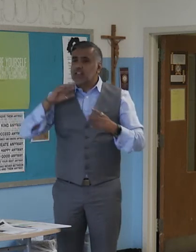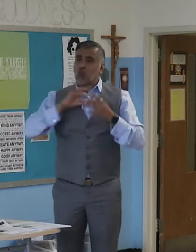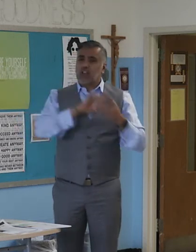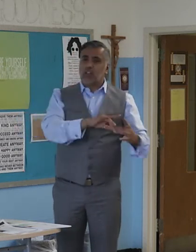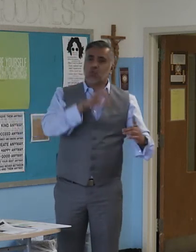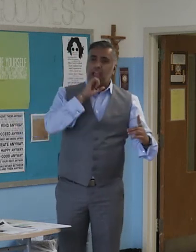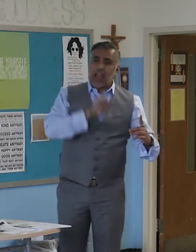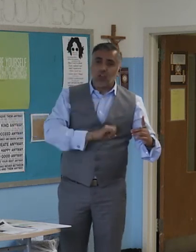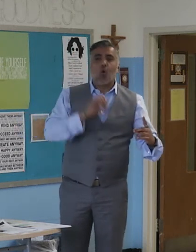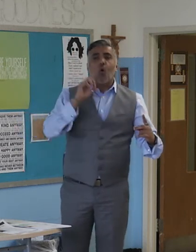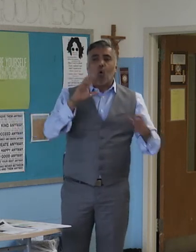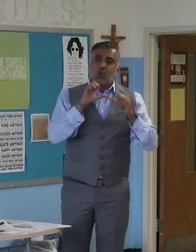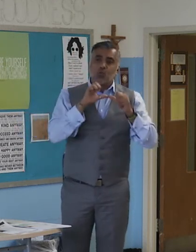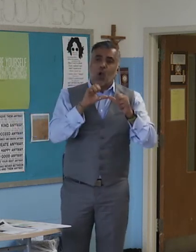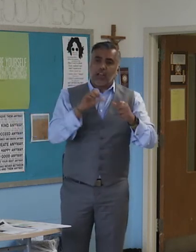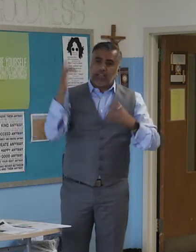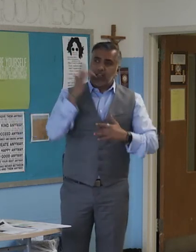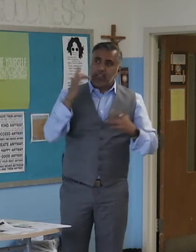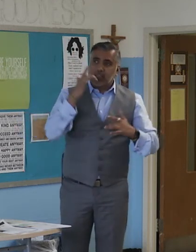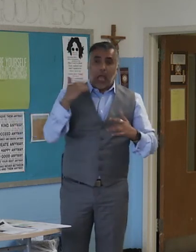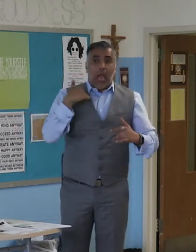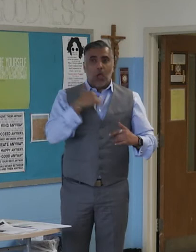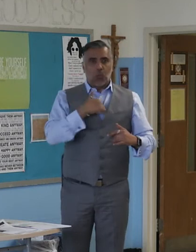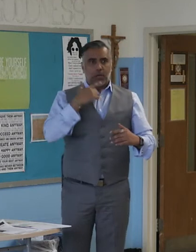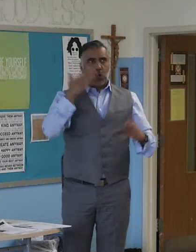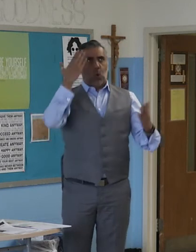chronic illnesses, and we don't realize how much people are just kind of